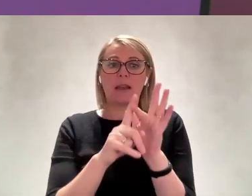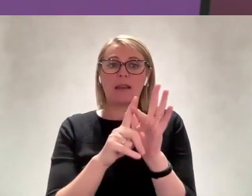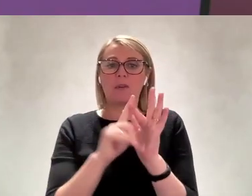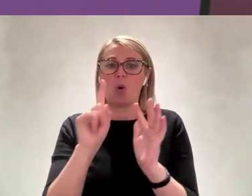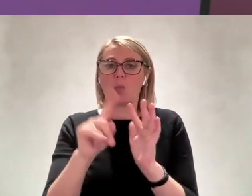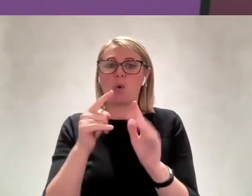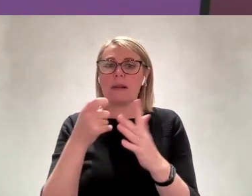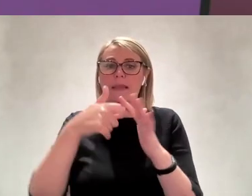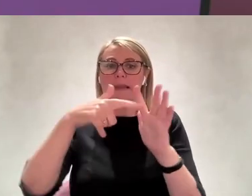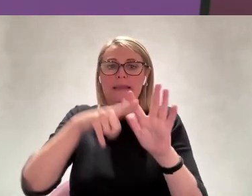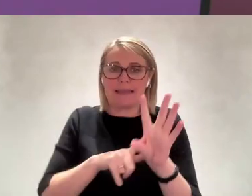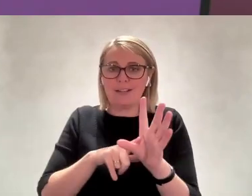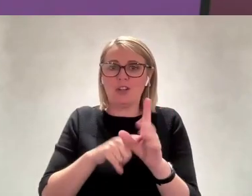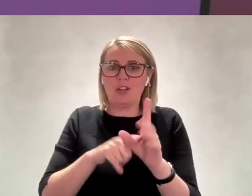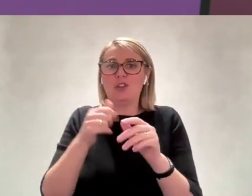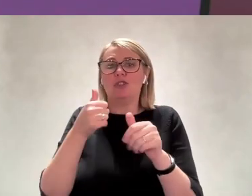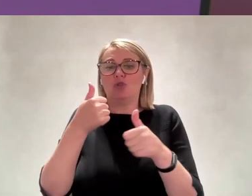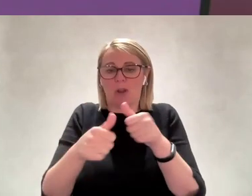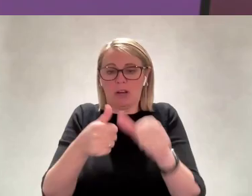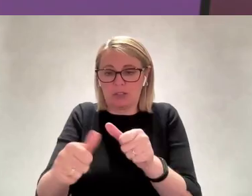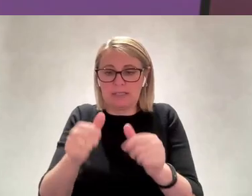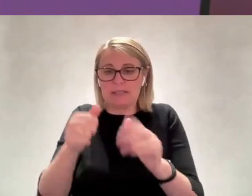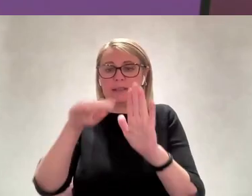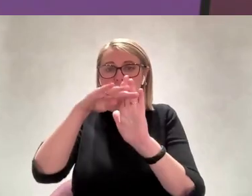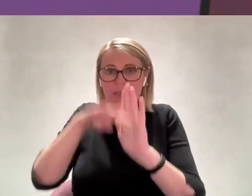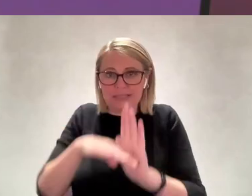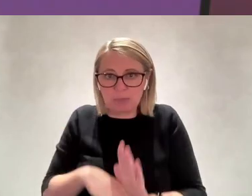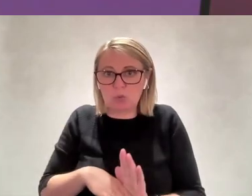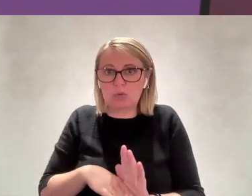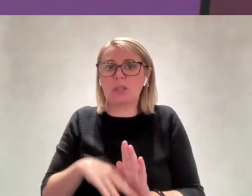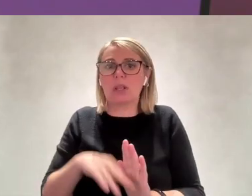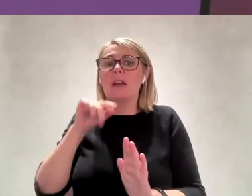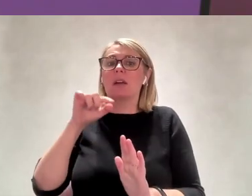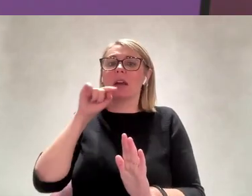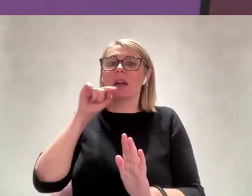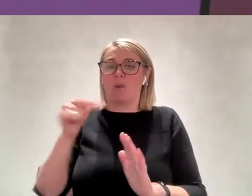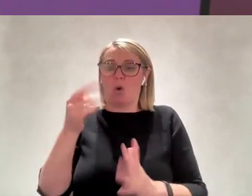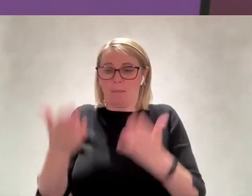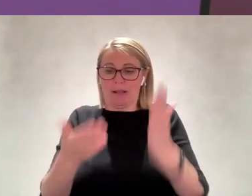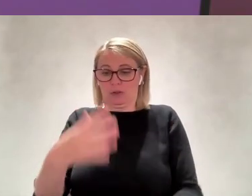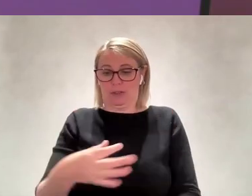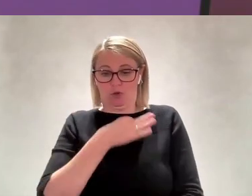What are the key strategies or principles for balancing risk